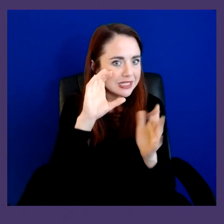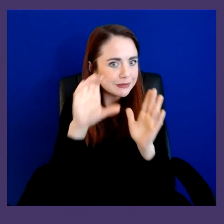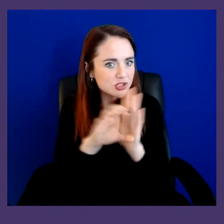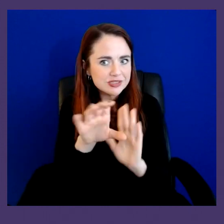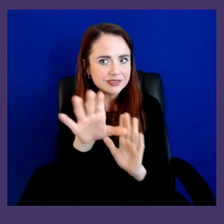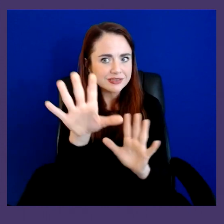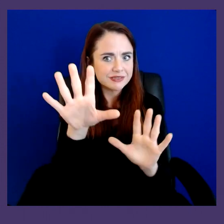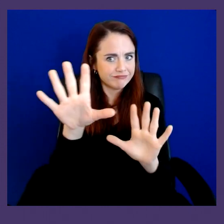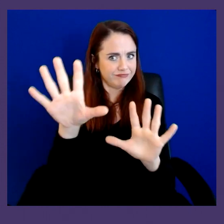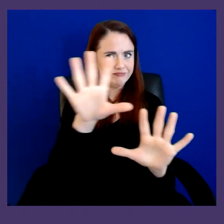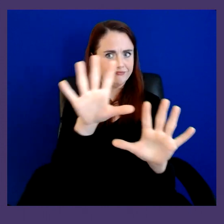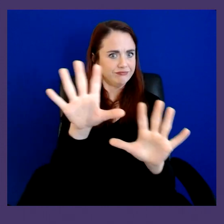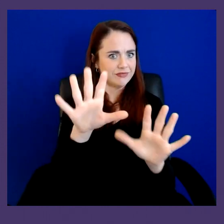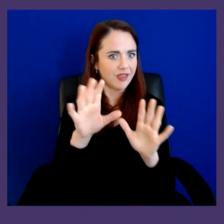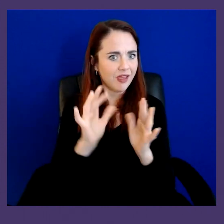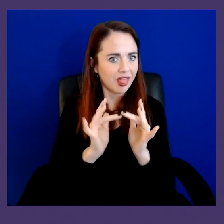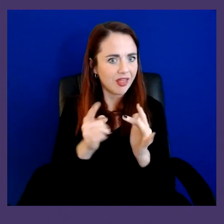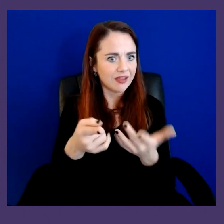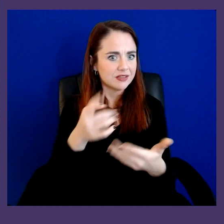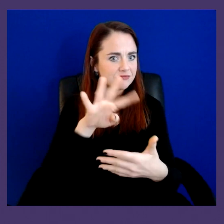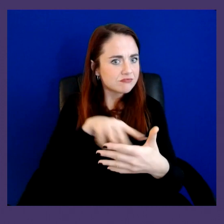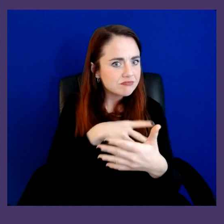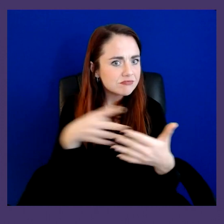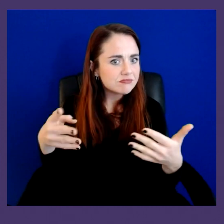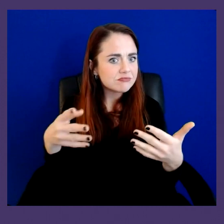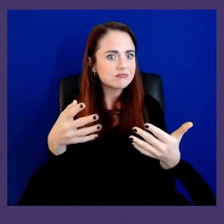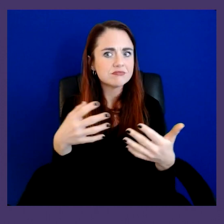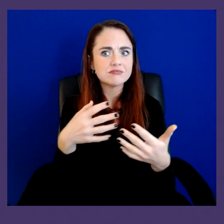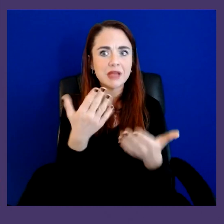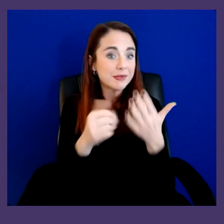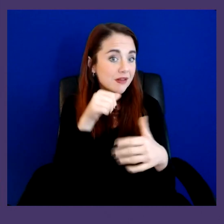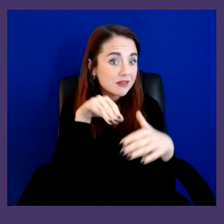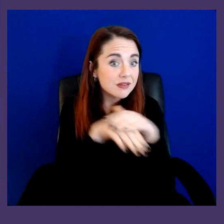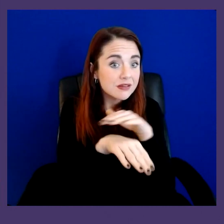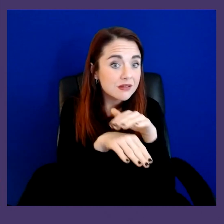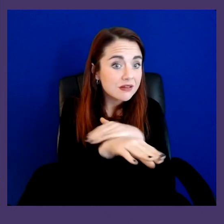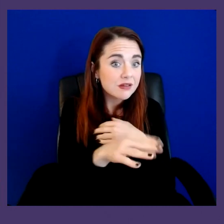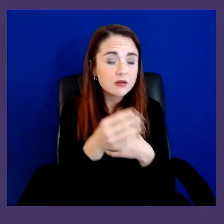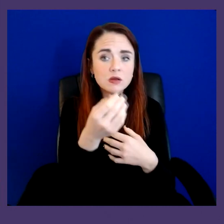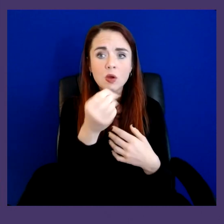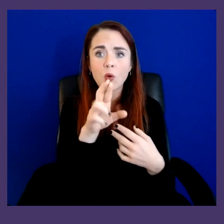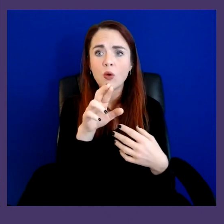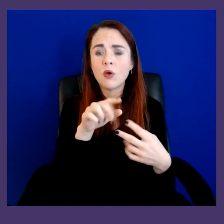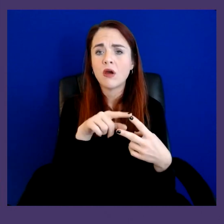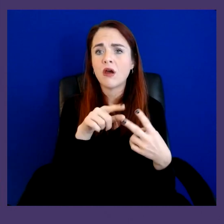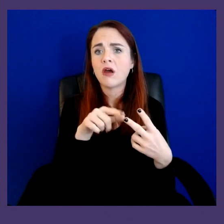charts and graphs that are either inaccessible or where the texts provided it